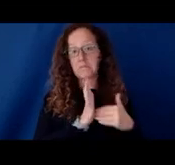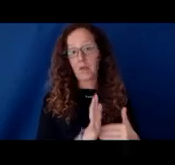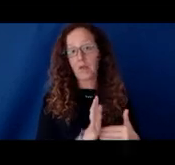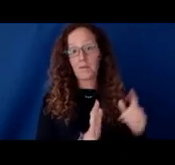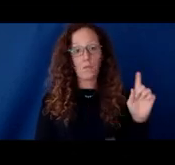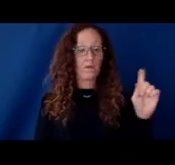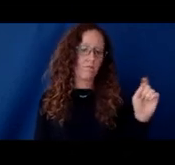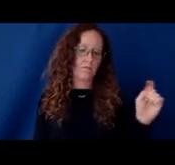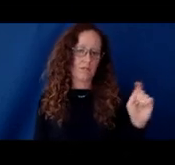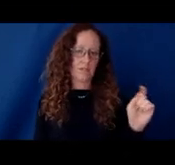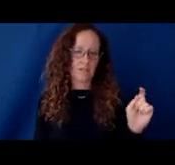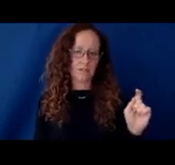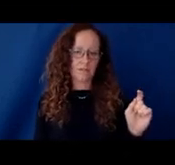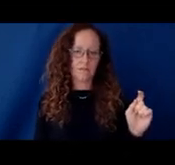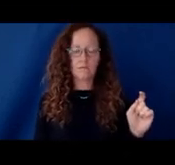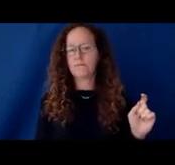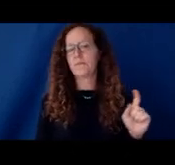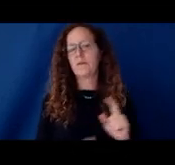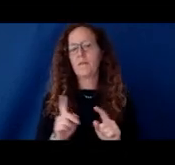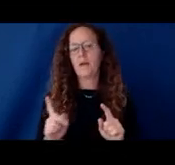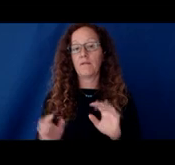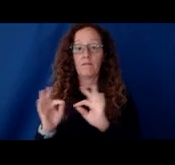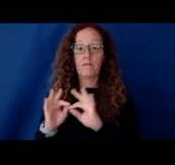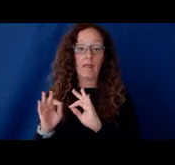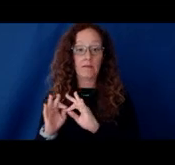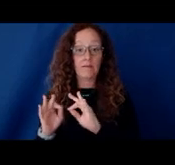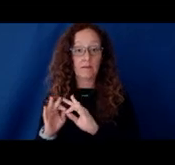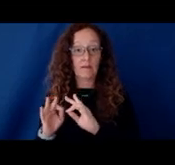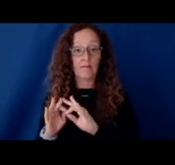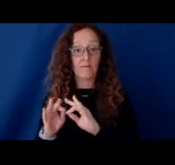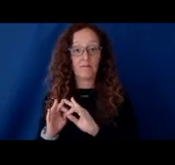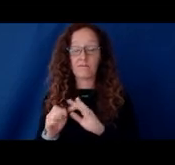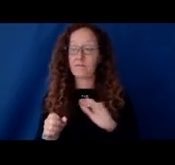but however in a place like Flagstaff, which is still in the same state, you know,